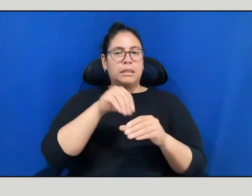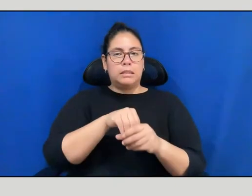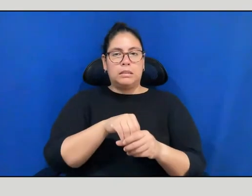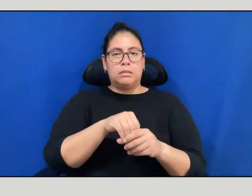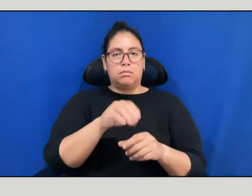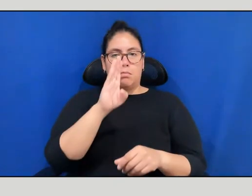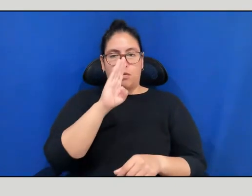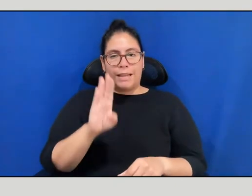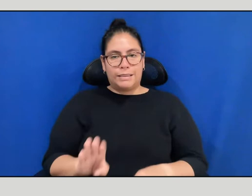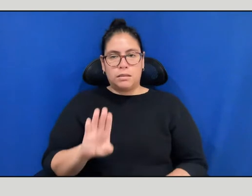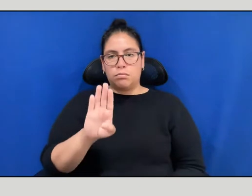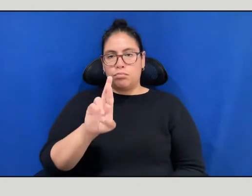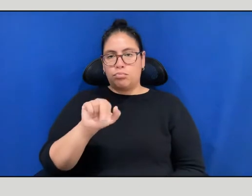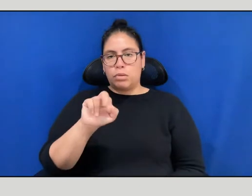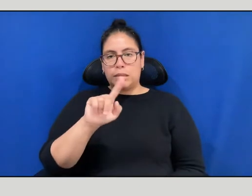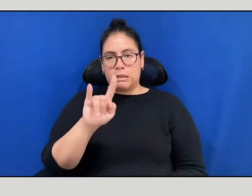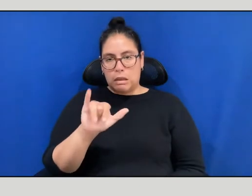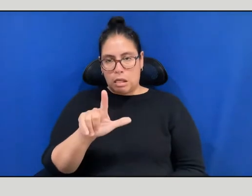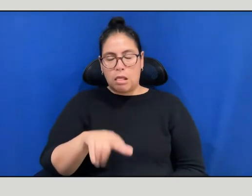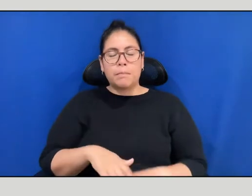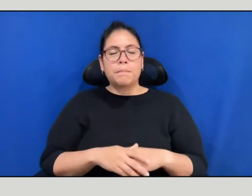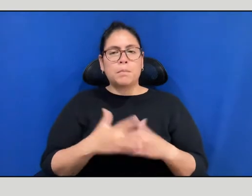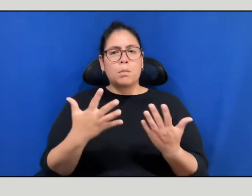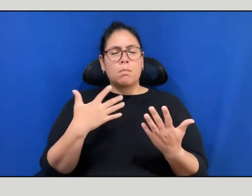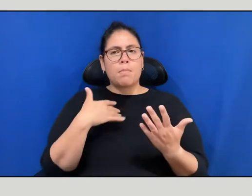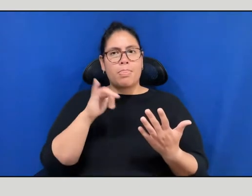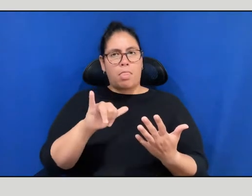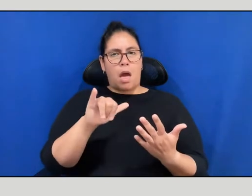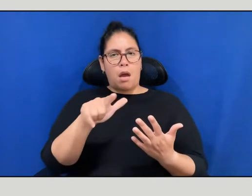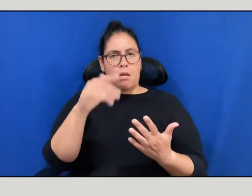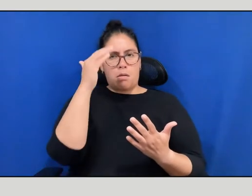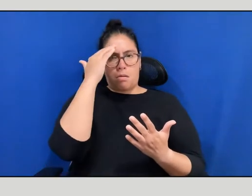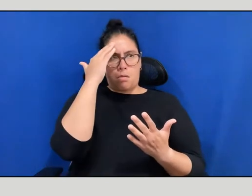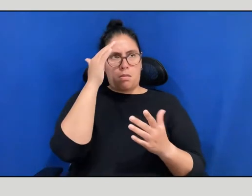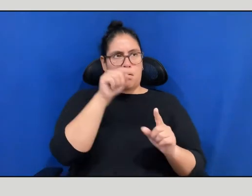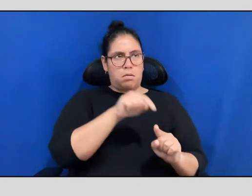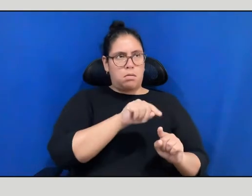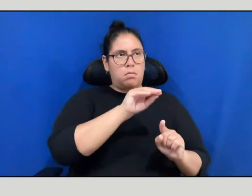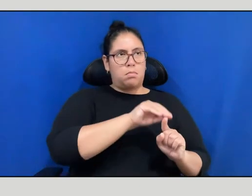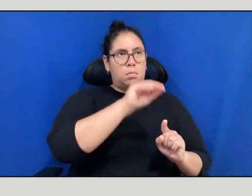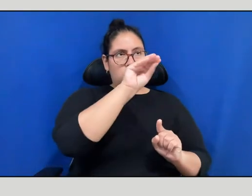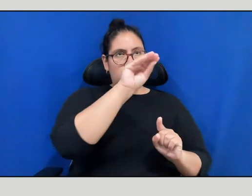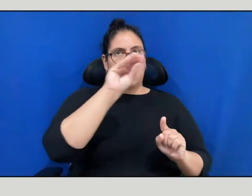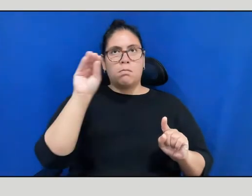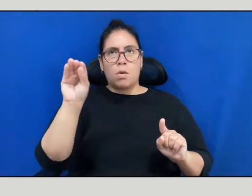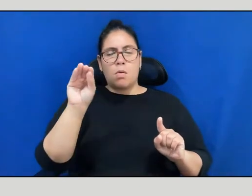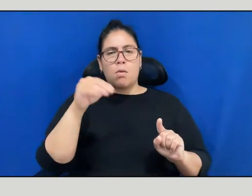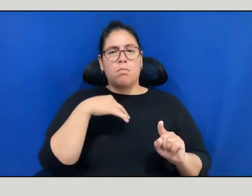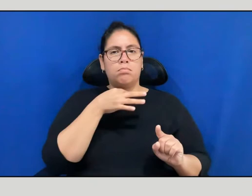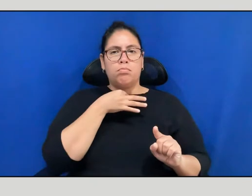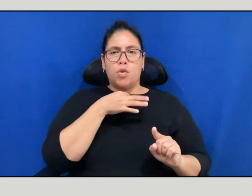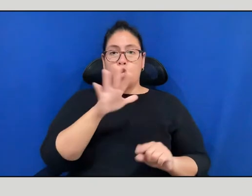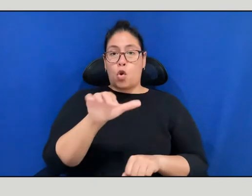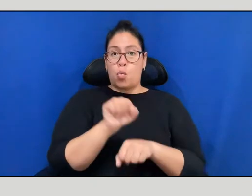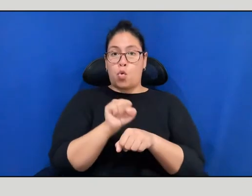I wonder how you felt about your work in that conversation of Afro-Atlantic history,